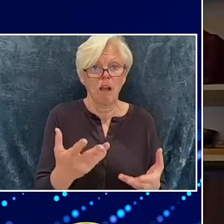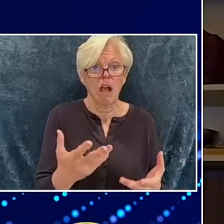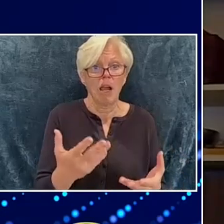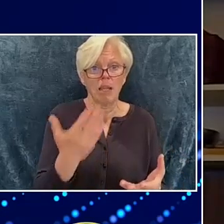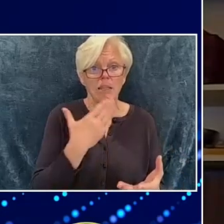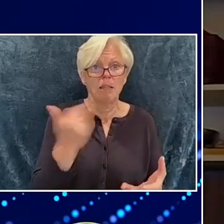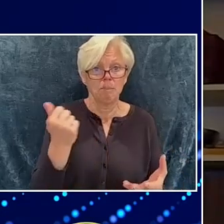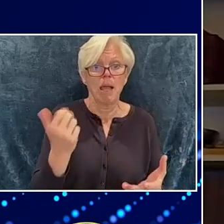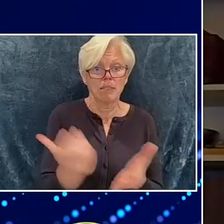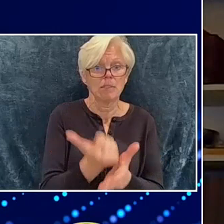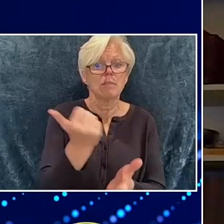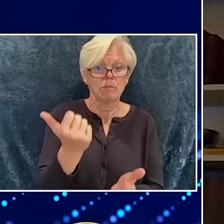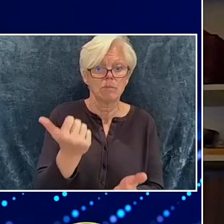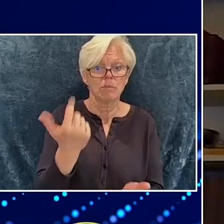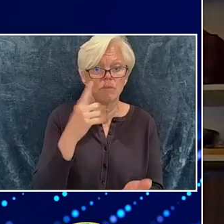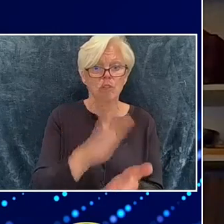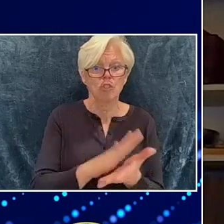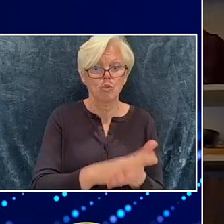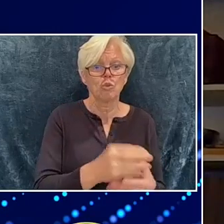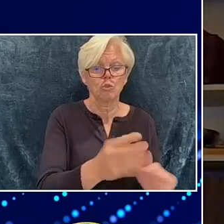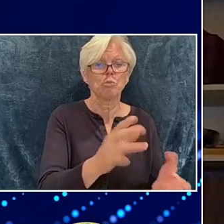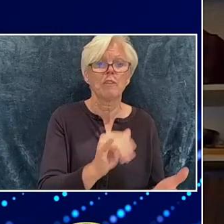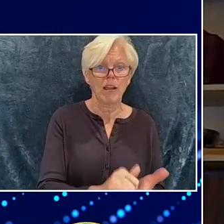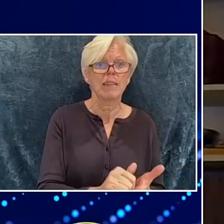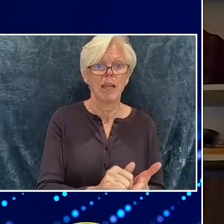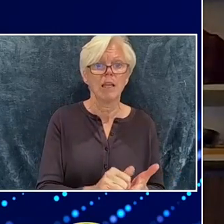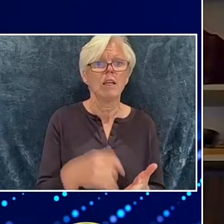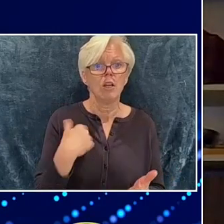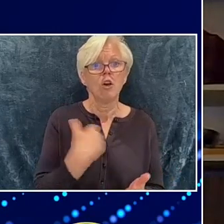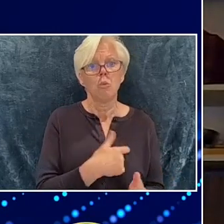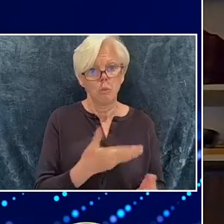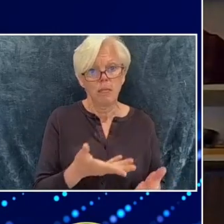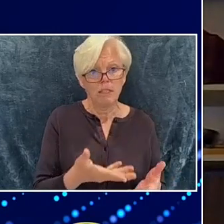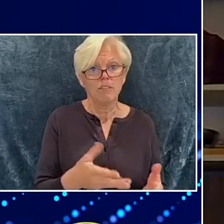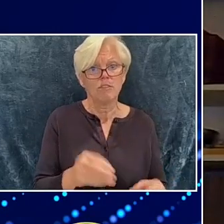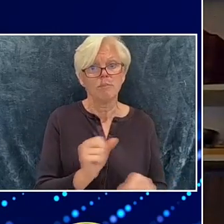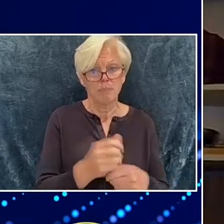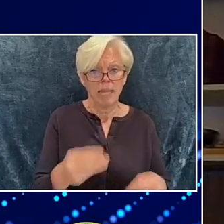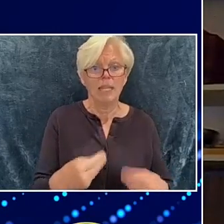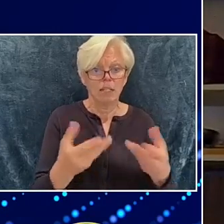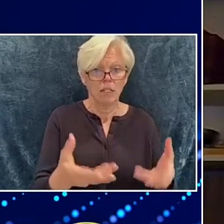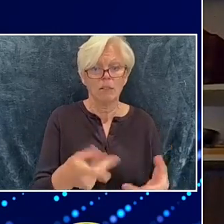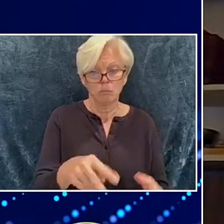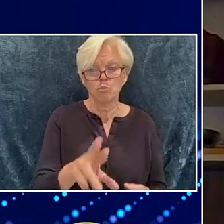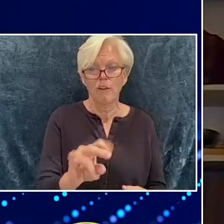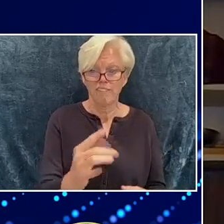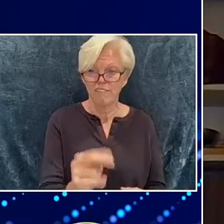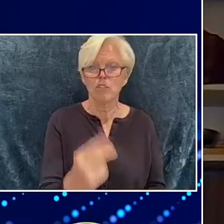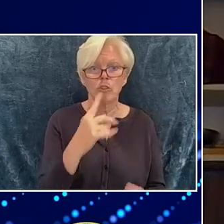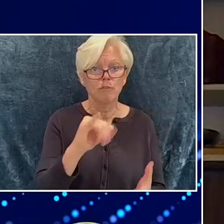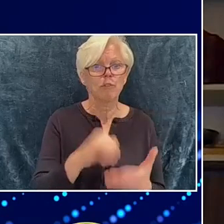this? We've made that- we've made provision for that in the regulation where with the authorization so we can go ahead